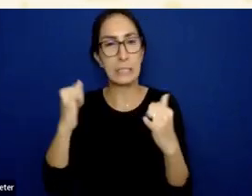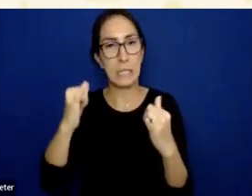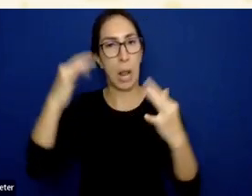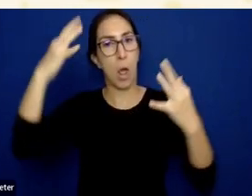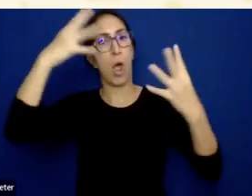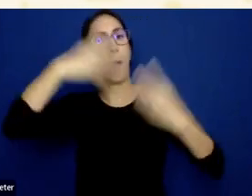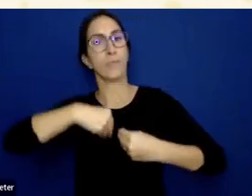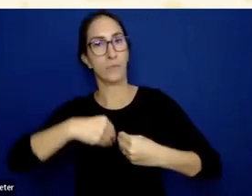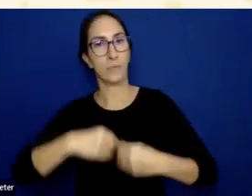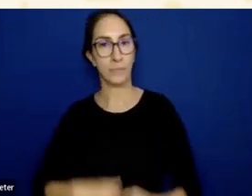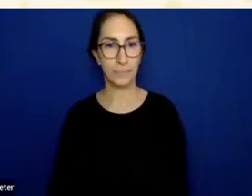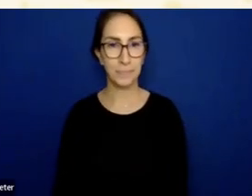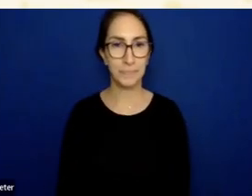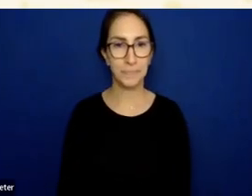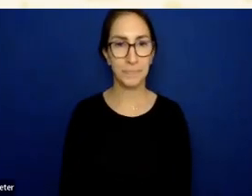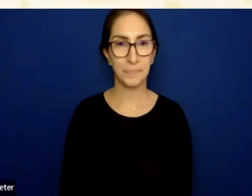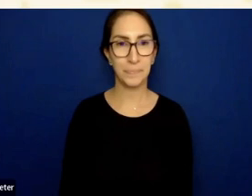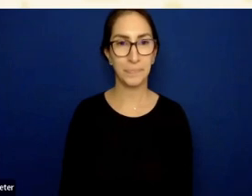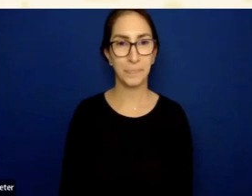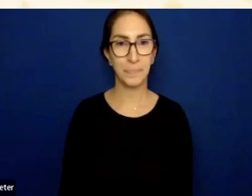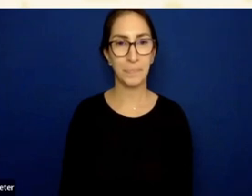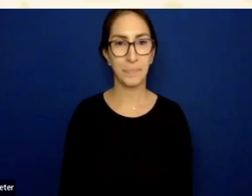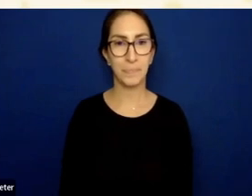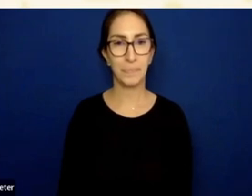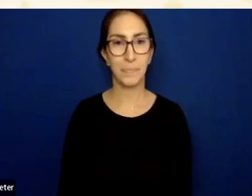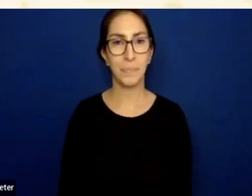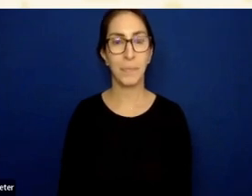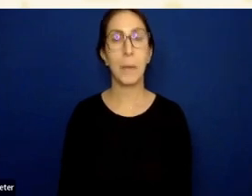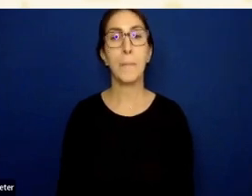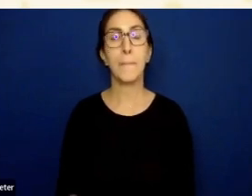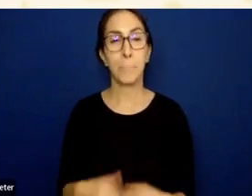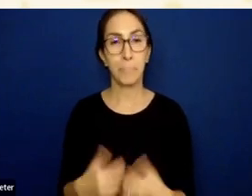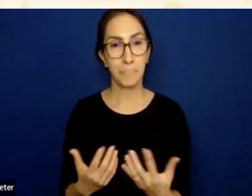OK, so we are also going to talk about two important things.